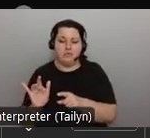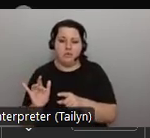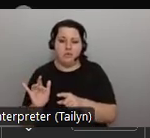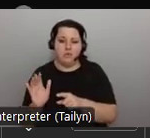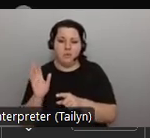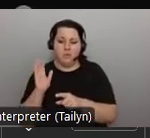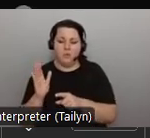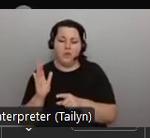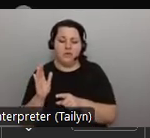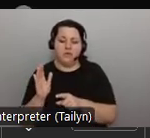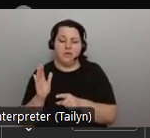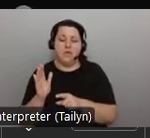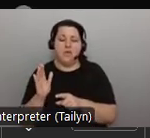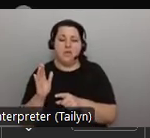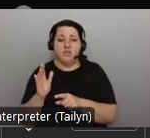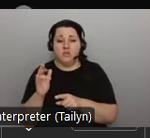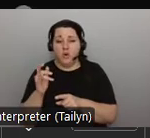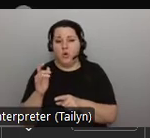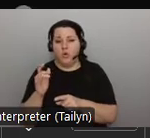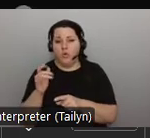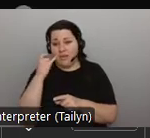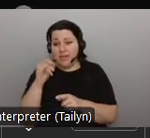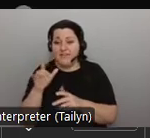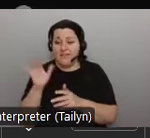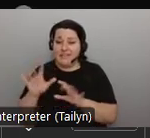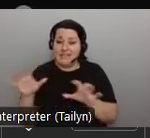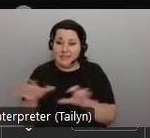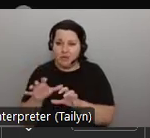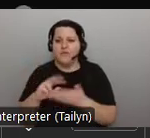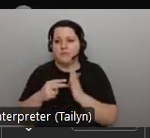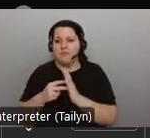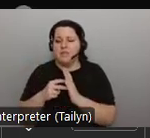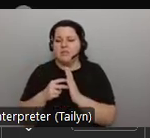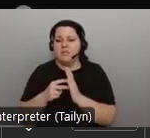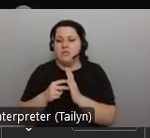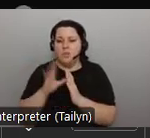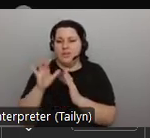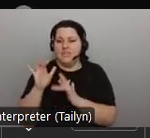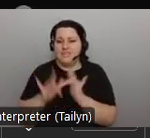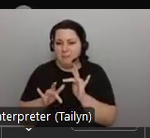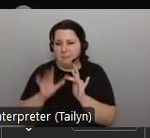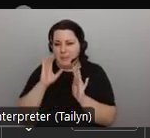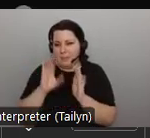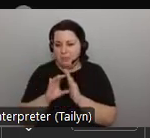as decorative. By doing so, when a user is reading a document it's instead